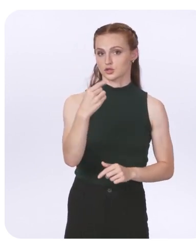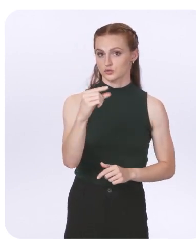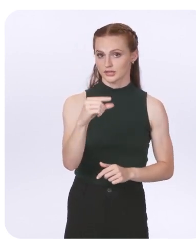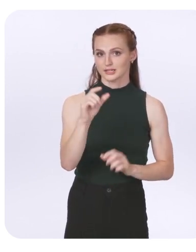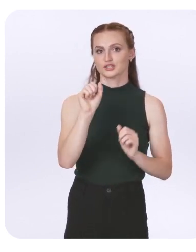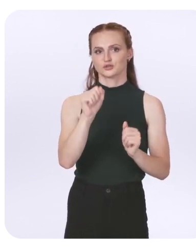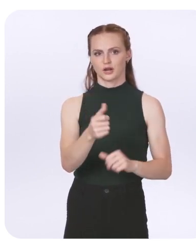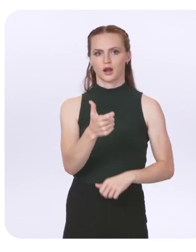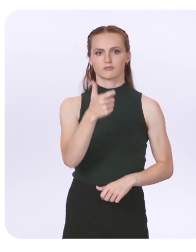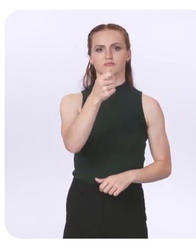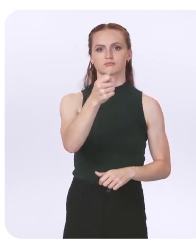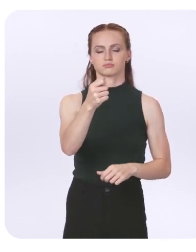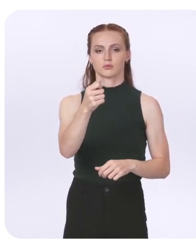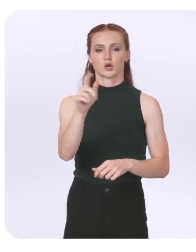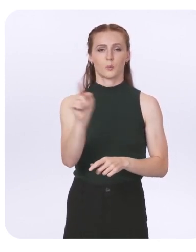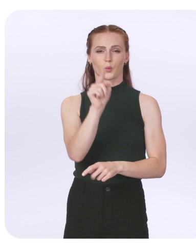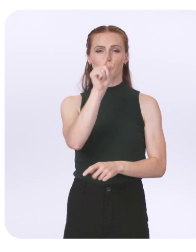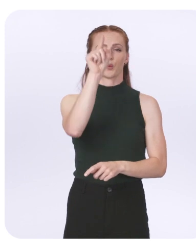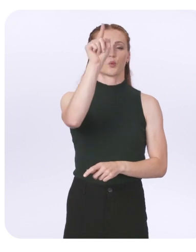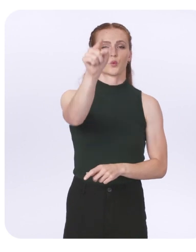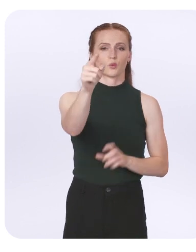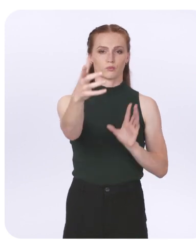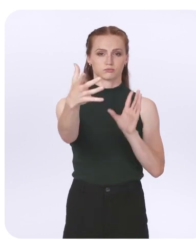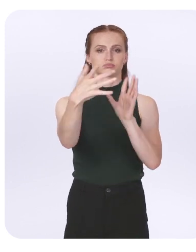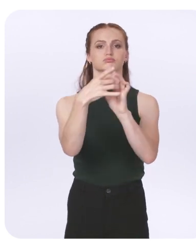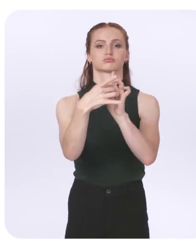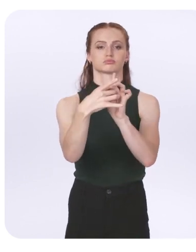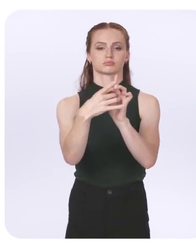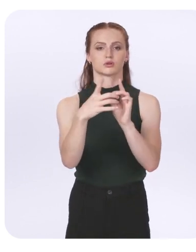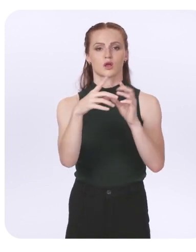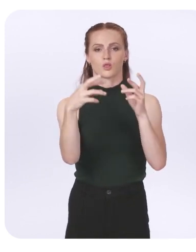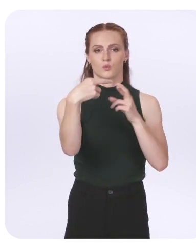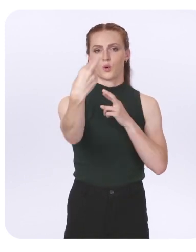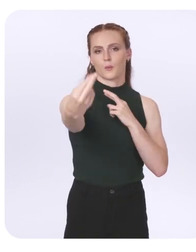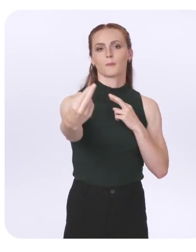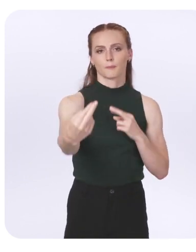and your rappel gadget shoots or remains attached to your body with a rope.